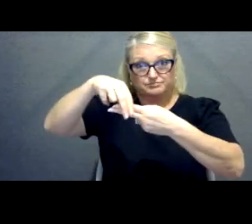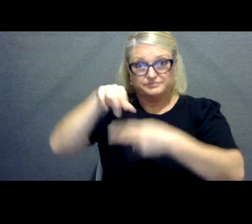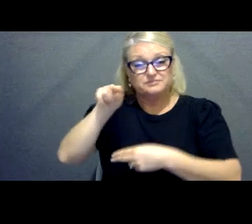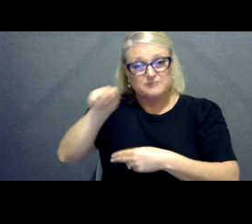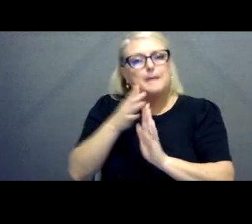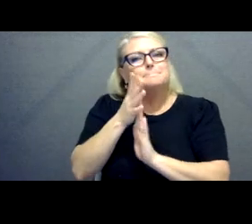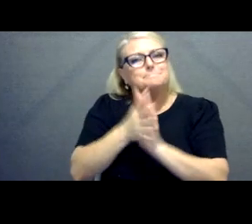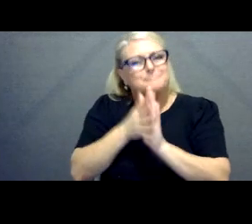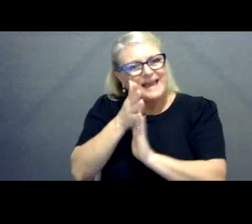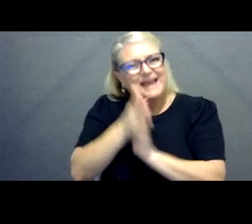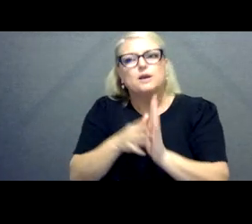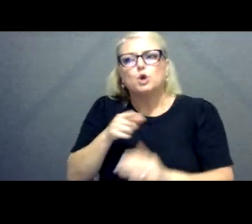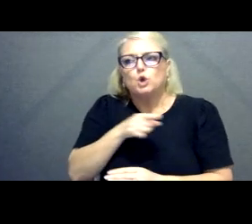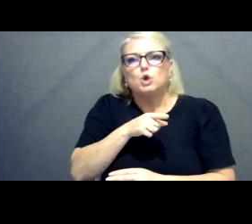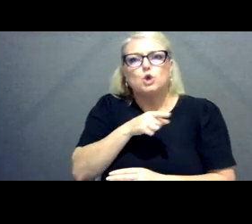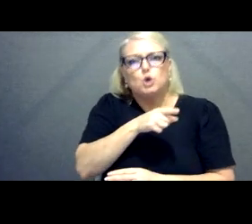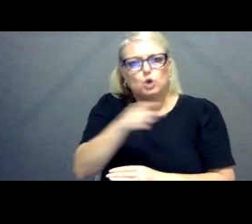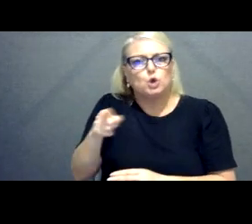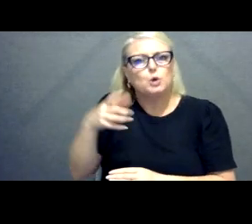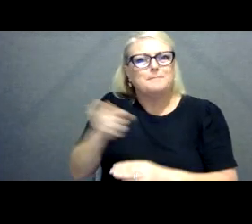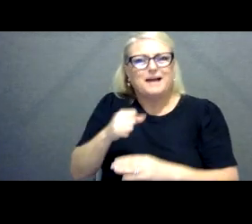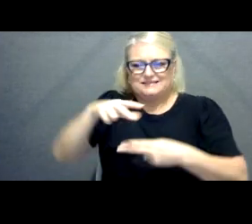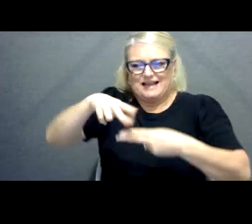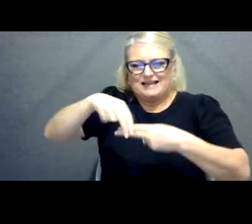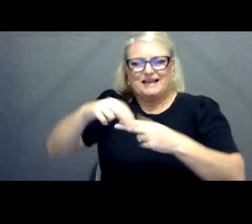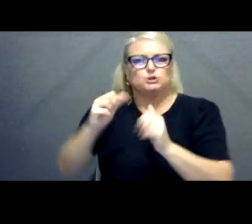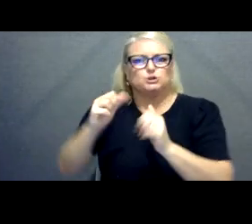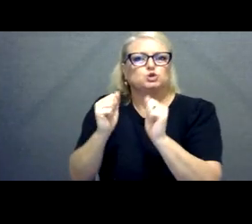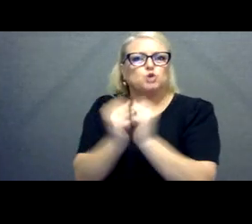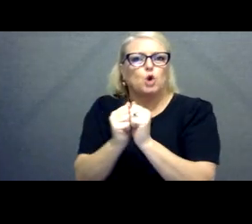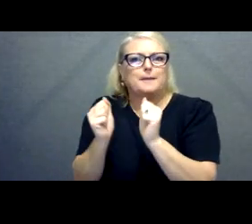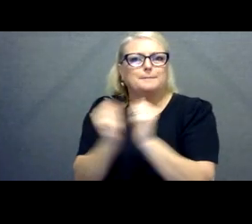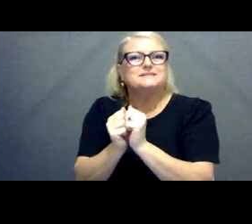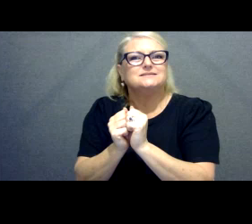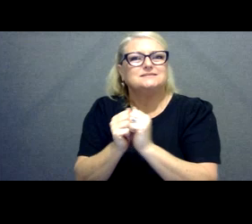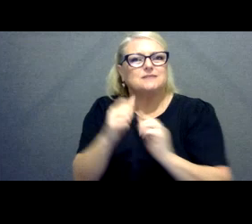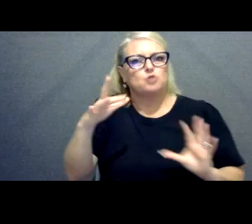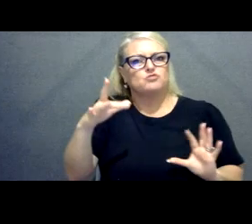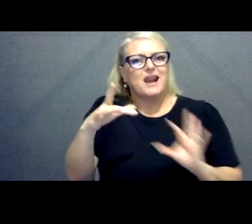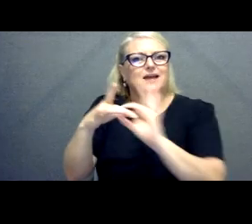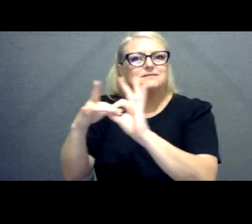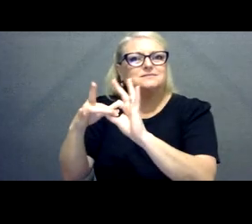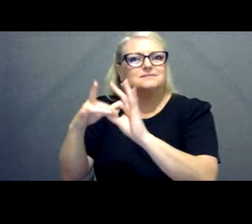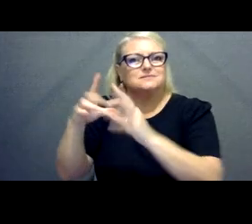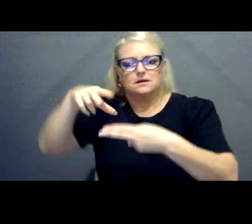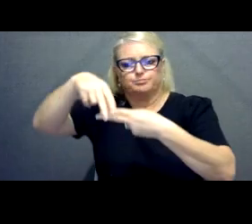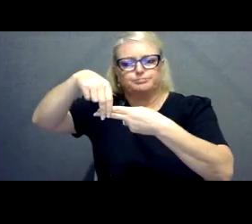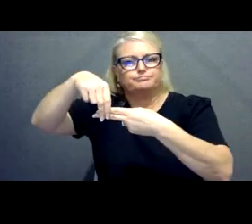where you've completed the a question make sure you attach the copies of whatever documents the